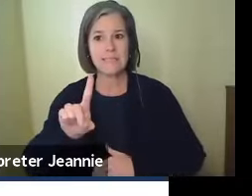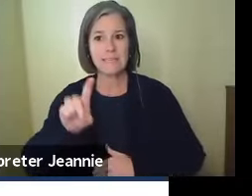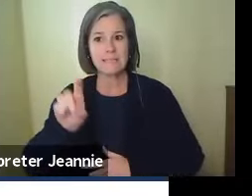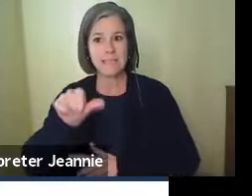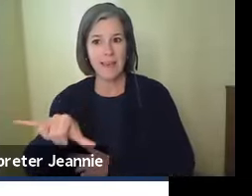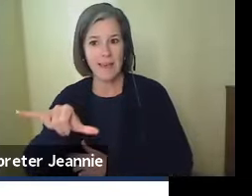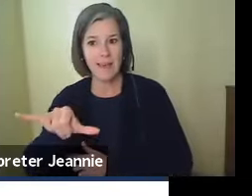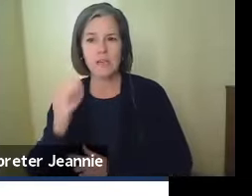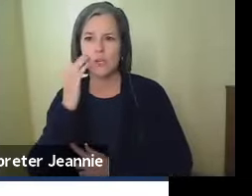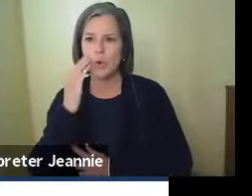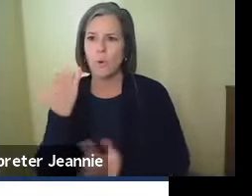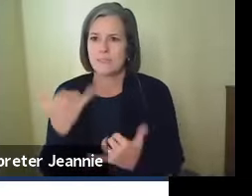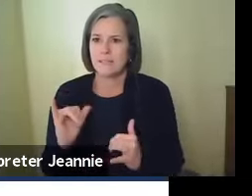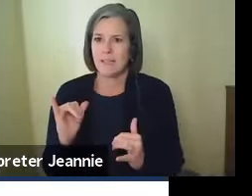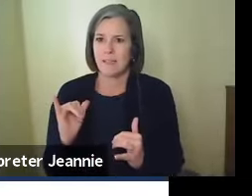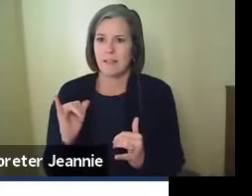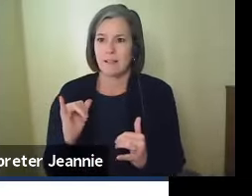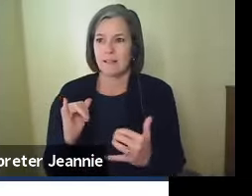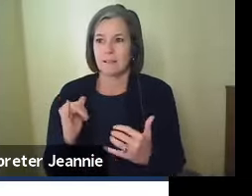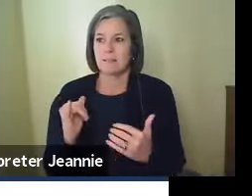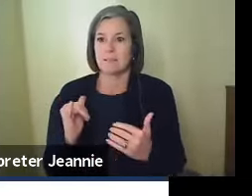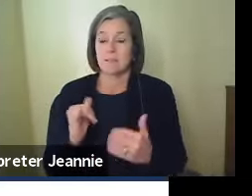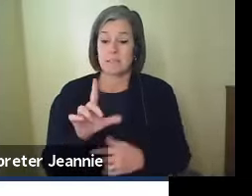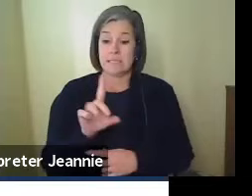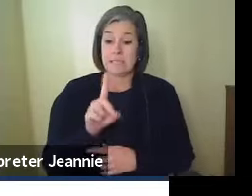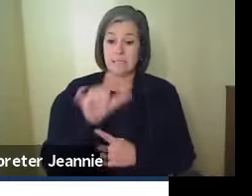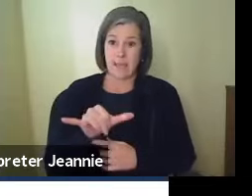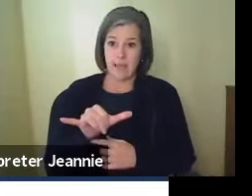had a long way to go after D-day. We had to go across Europe and